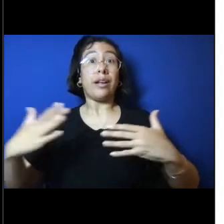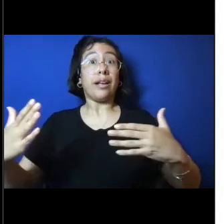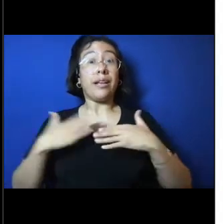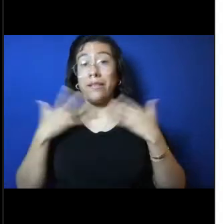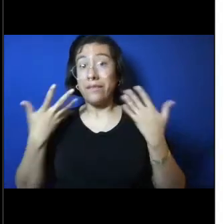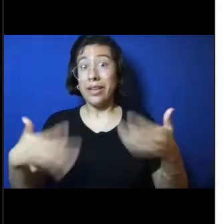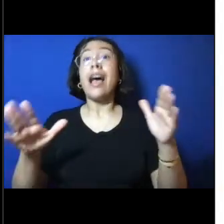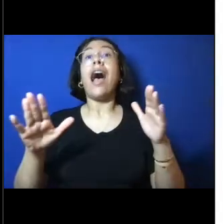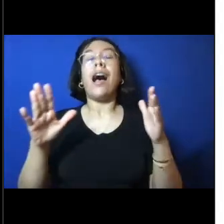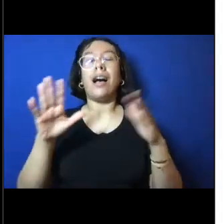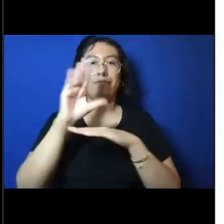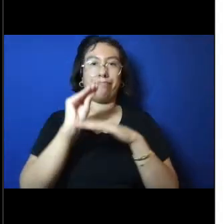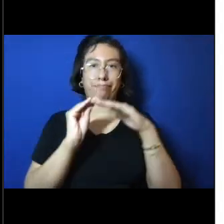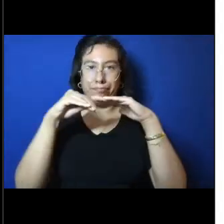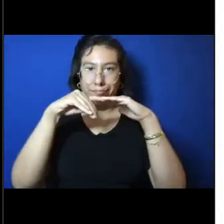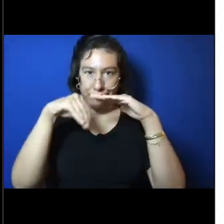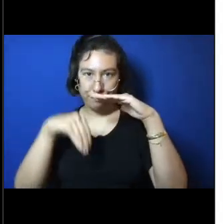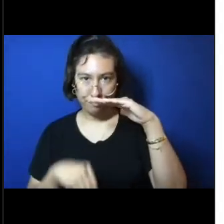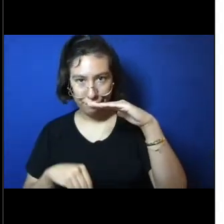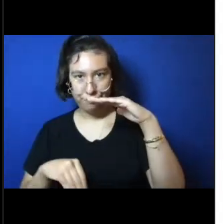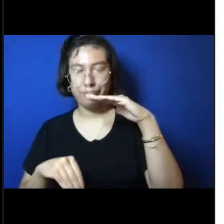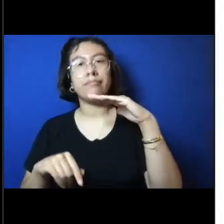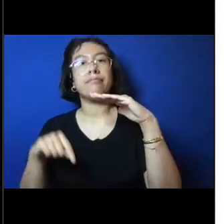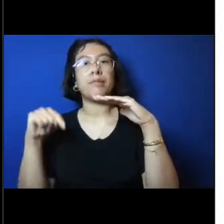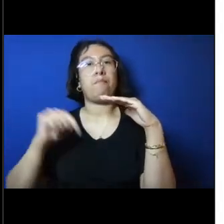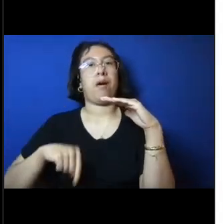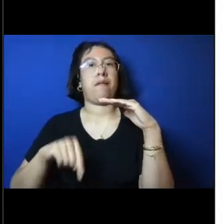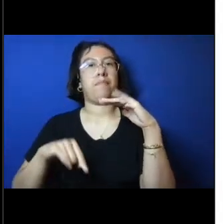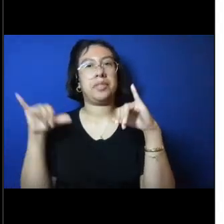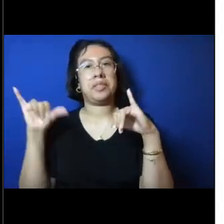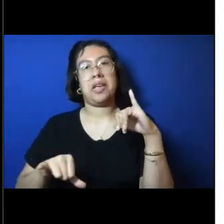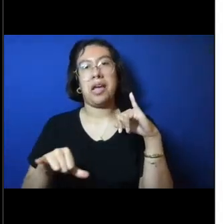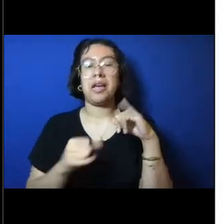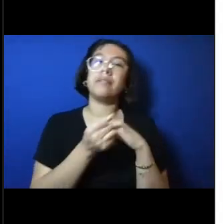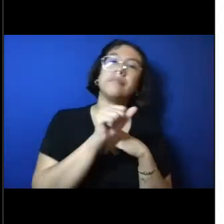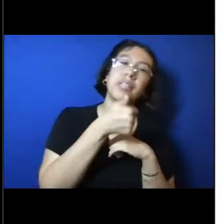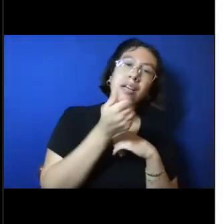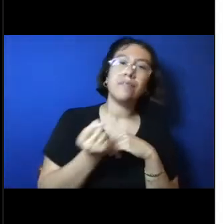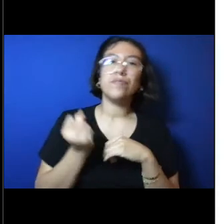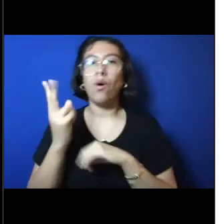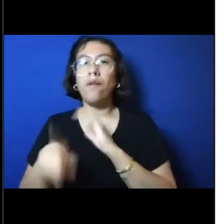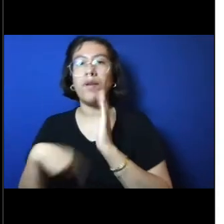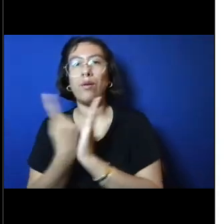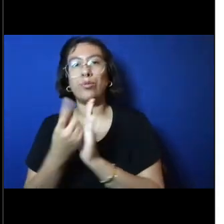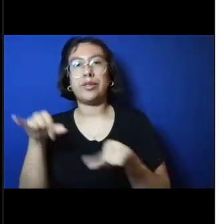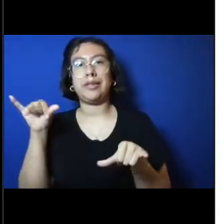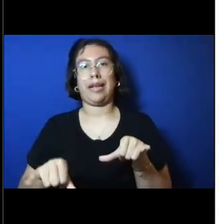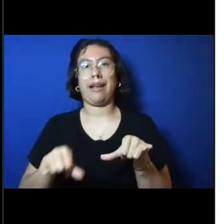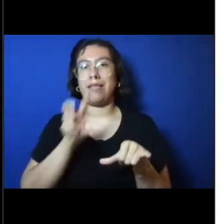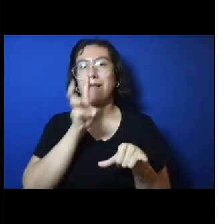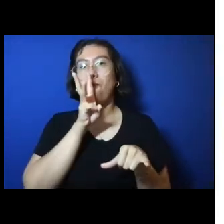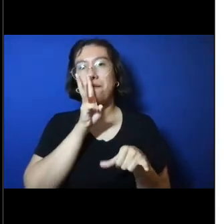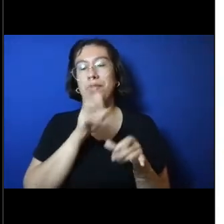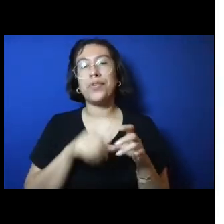but the longest ones are around 10 to 12 hours. [Grace] Great, and Sky from